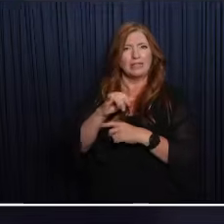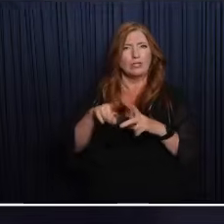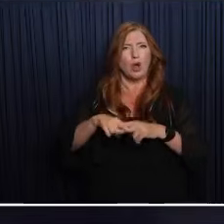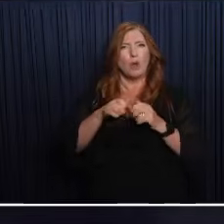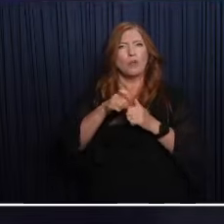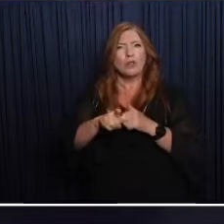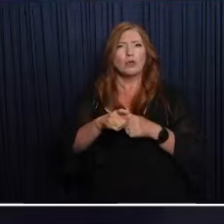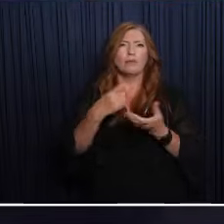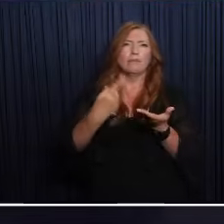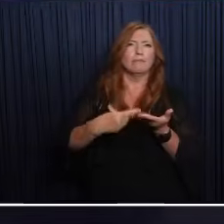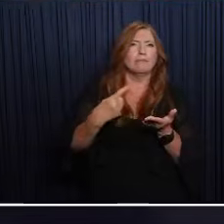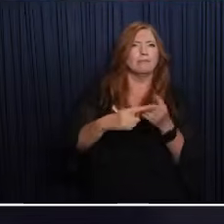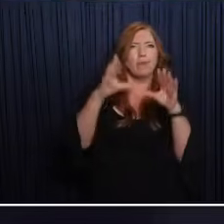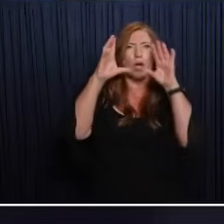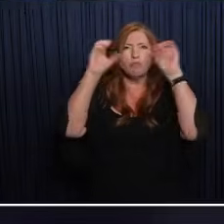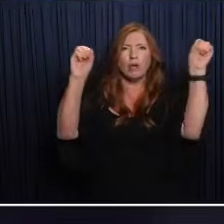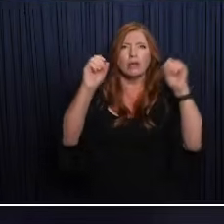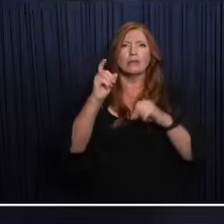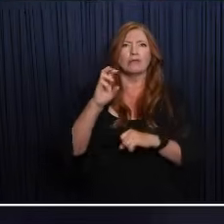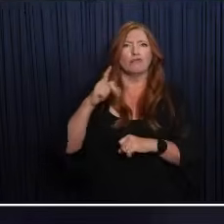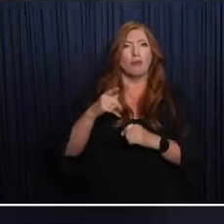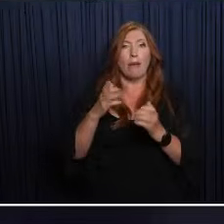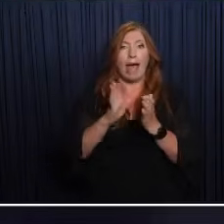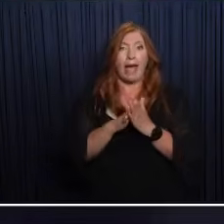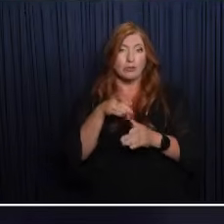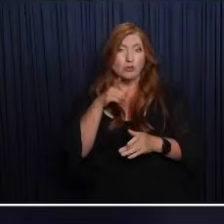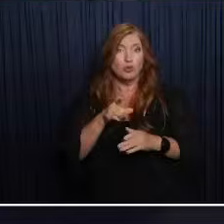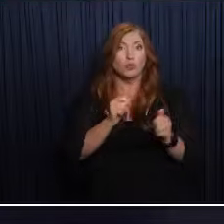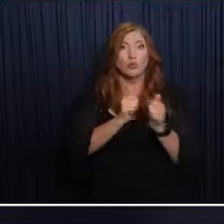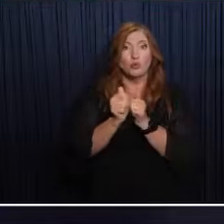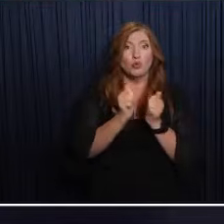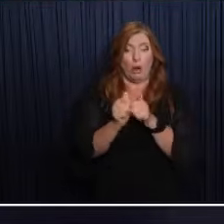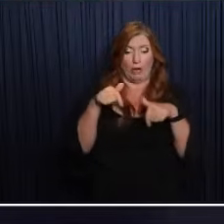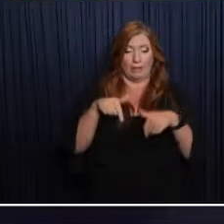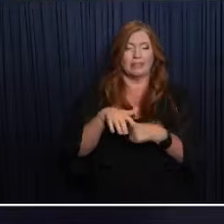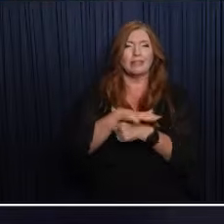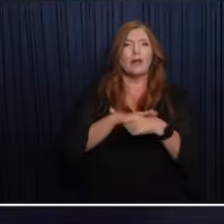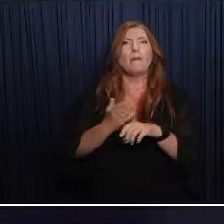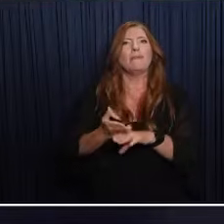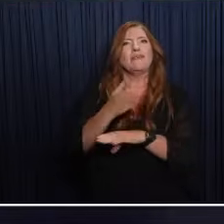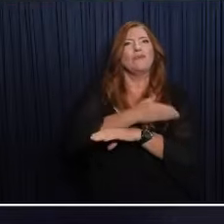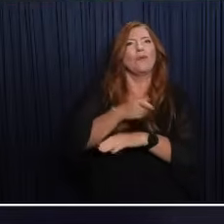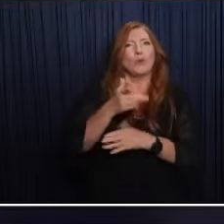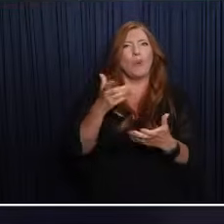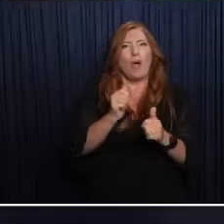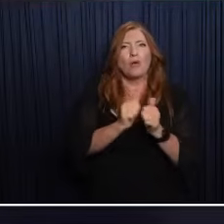CONTROL OF CONGRESS. MR. FEELY, I WILL START WITH YOU. YOU TALK ABOUT PRESIDENT TRUMP ASKING YOU TO RUN IN THIS